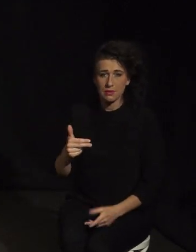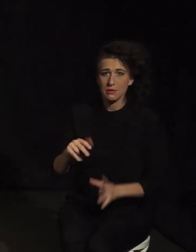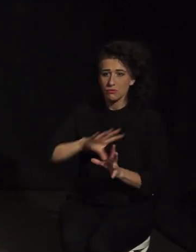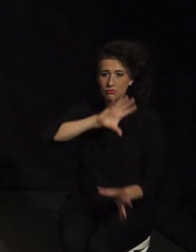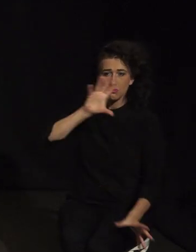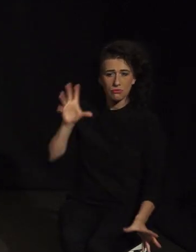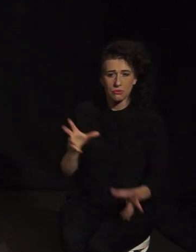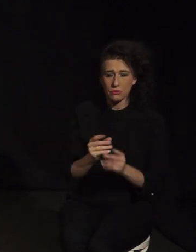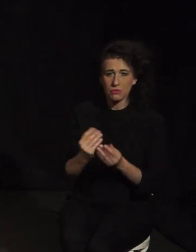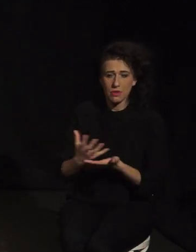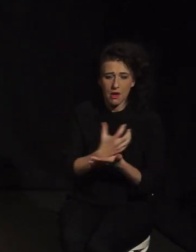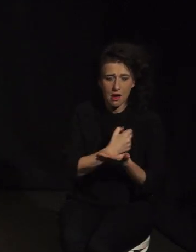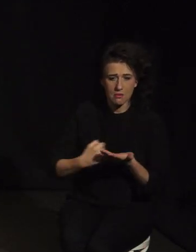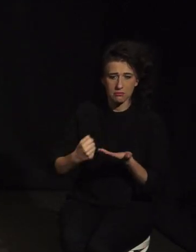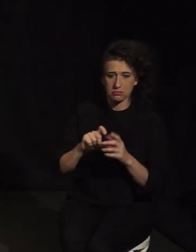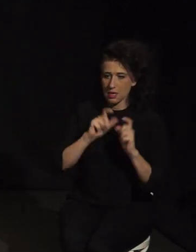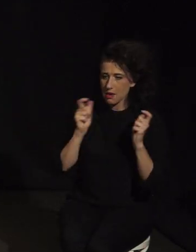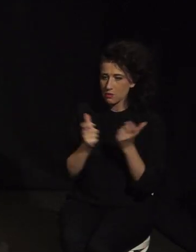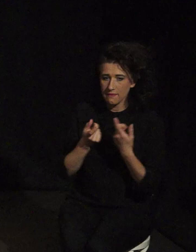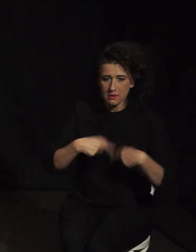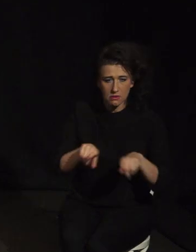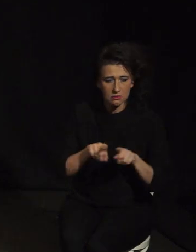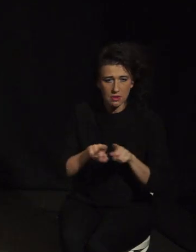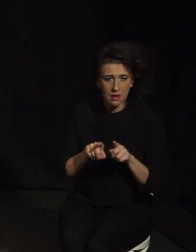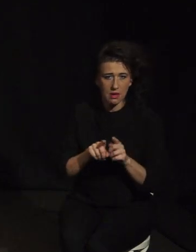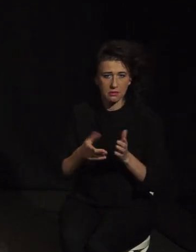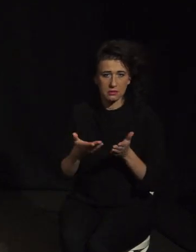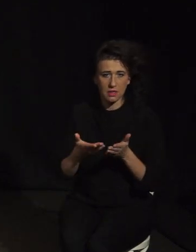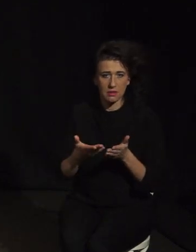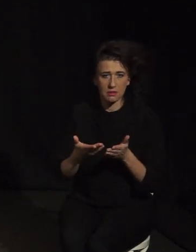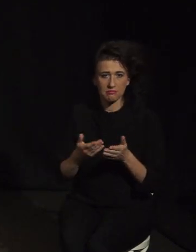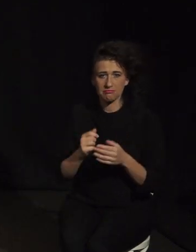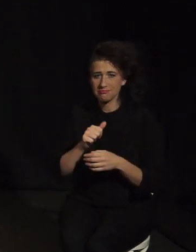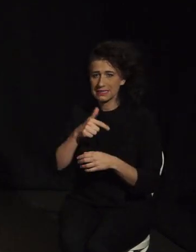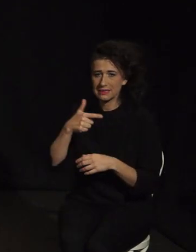during those several dozen minutes,